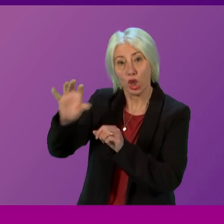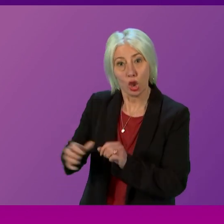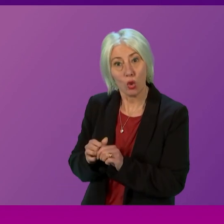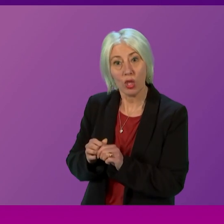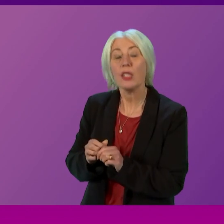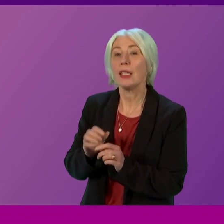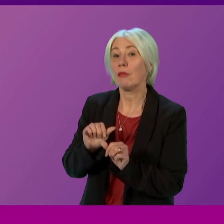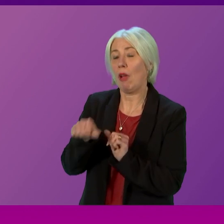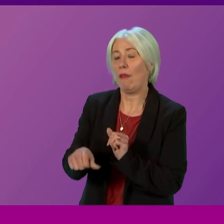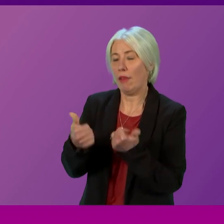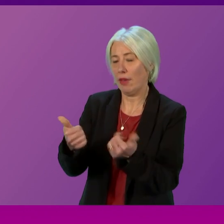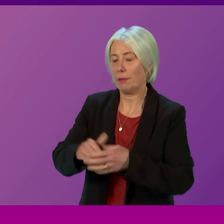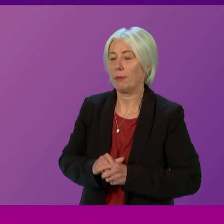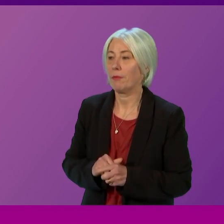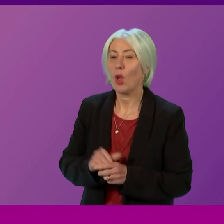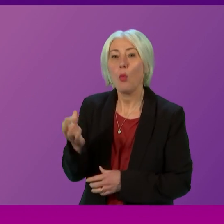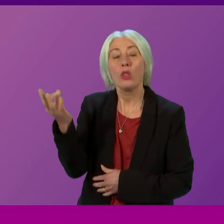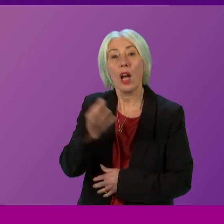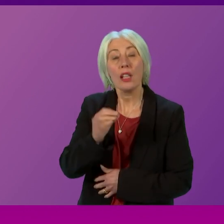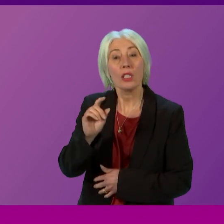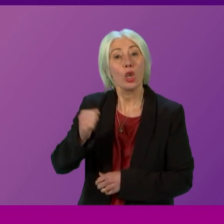To ask the First Minister how the Scottish Government plans to address